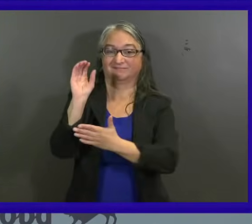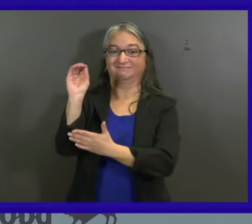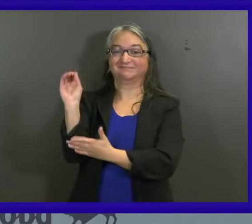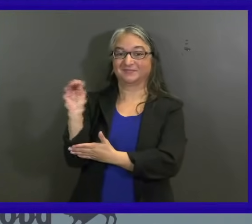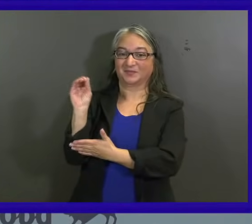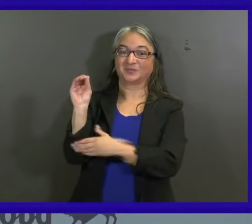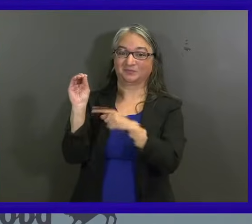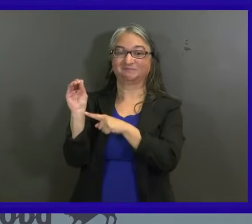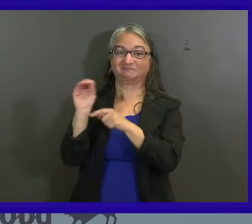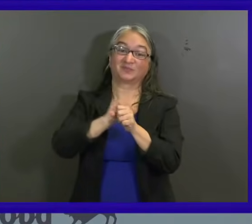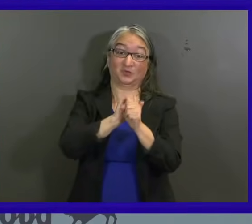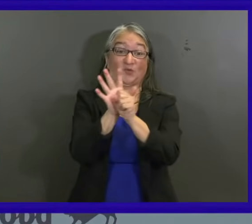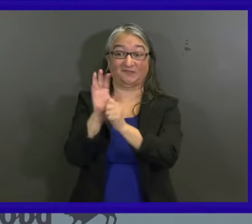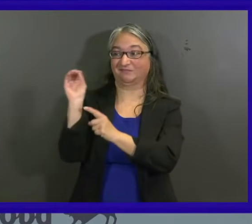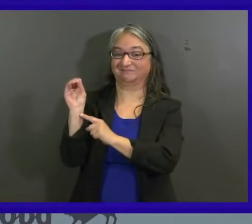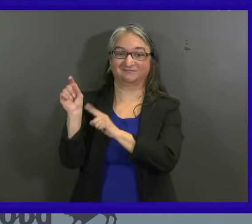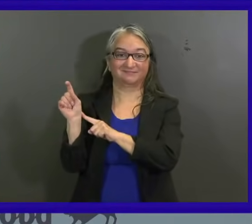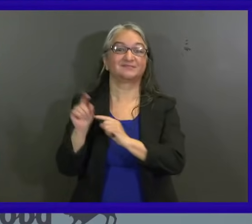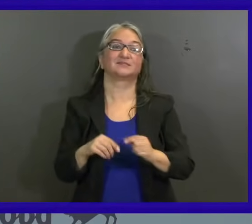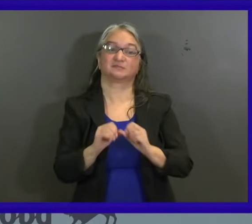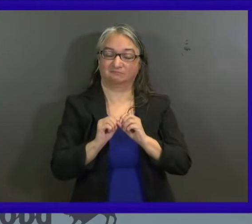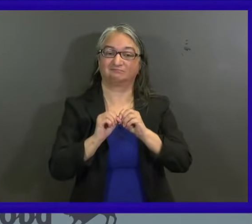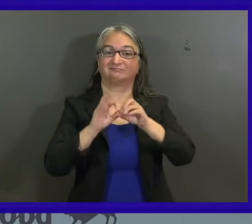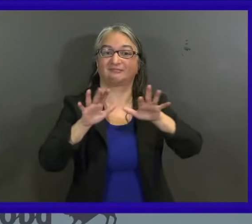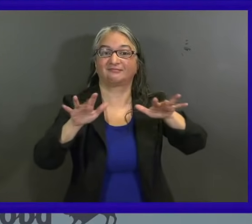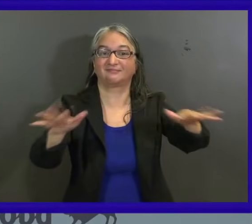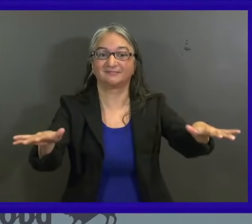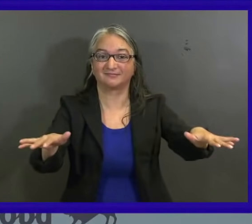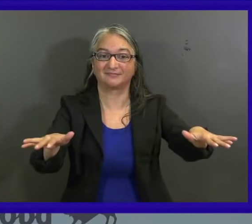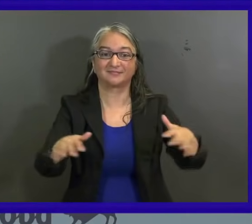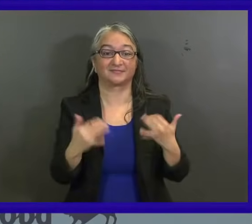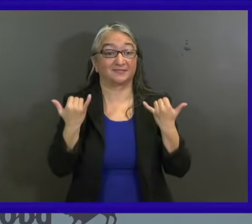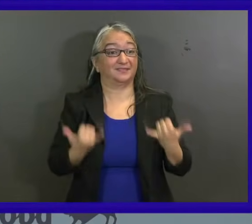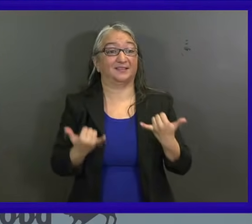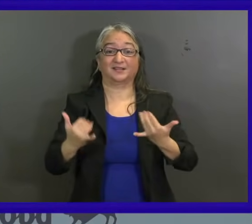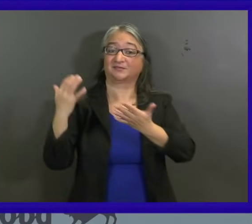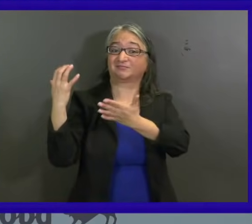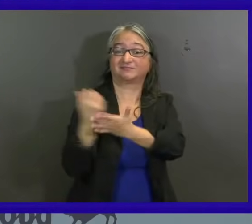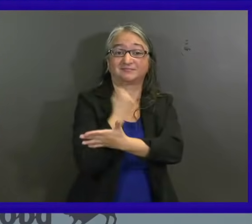to be spreading in our communities so we need to take action now uh to ensure we're safe throughout